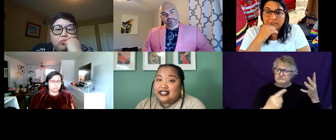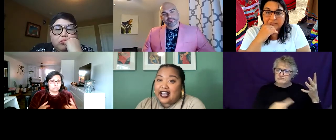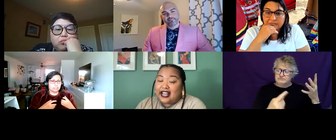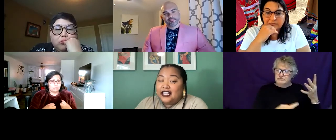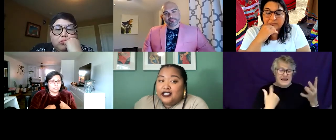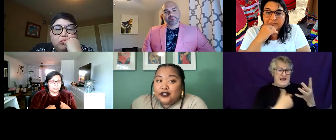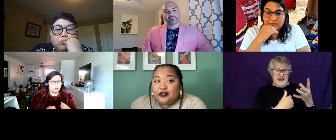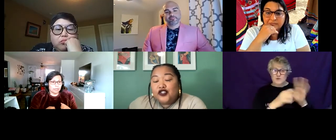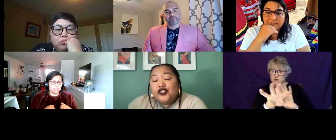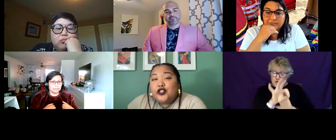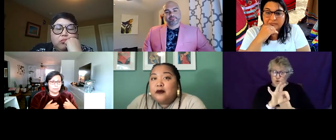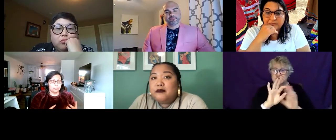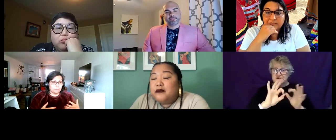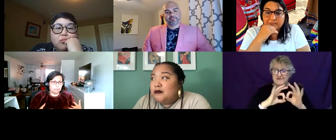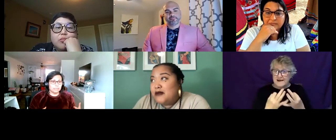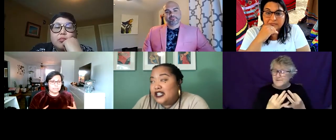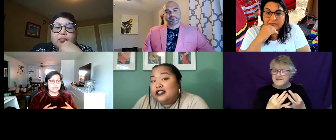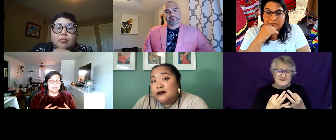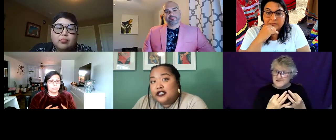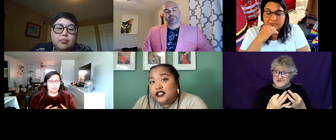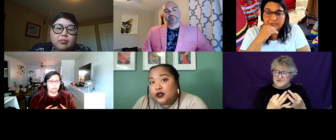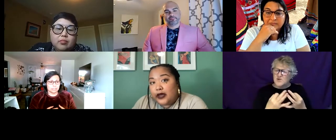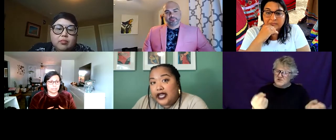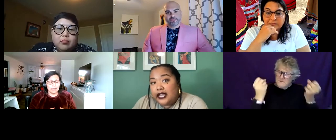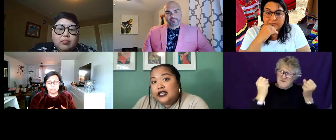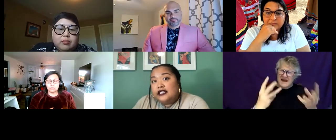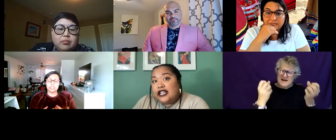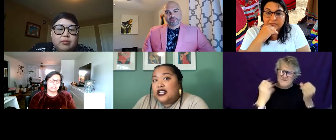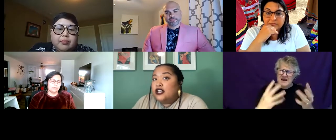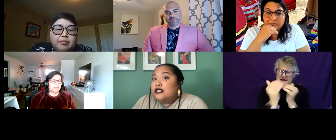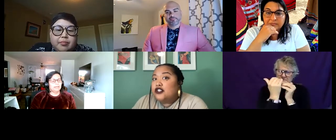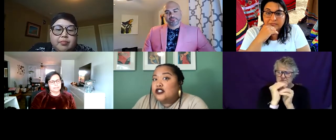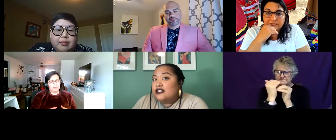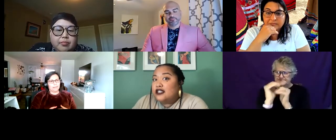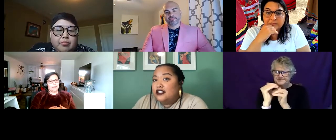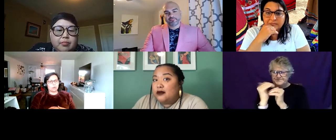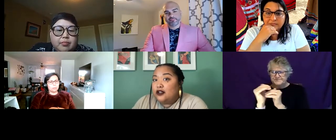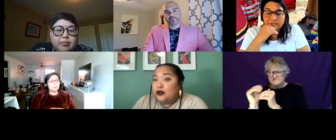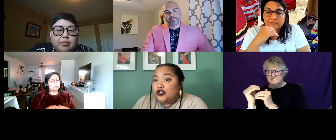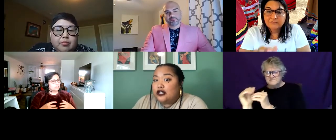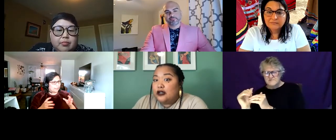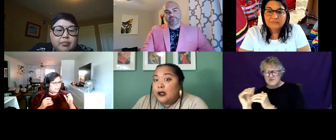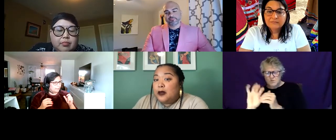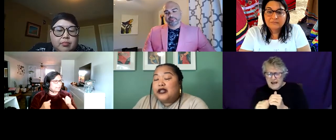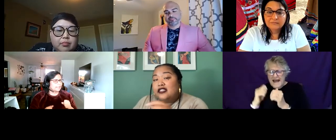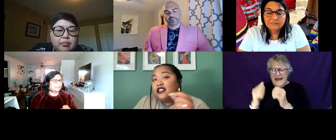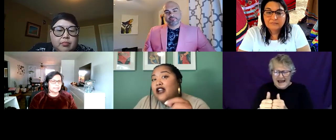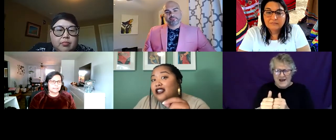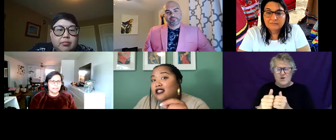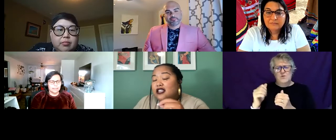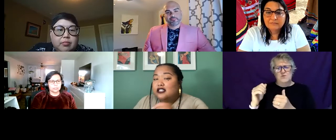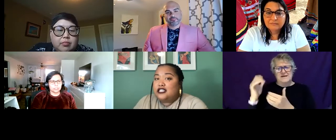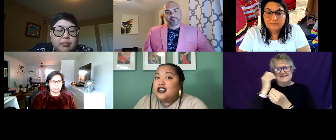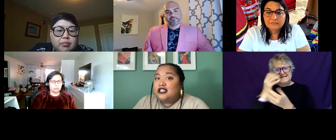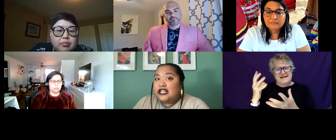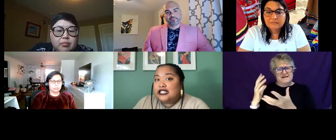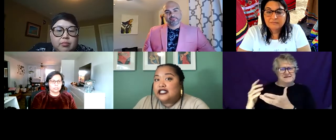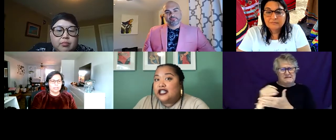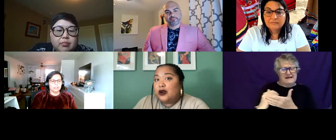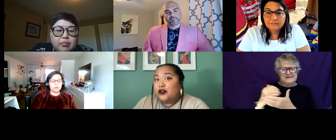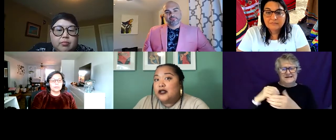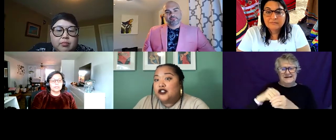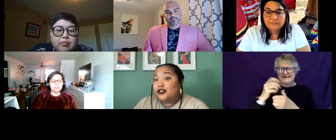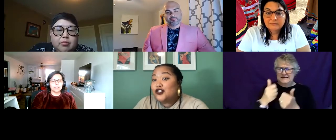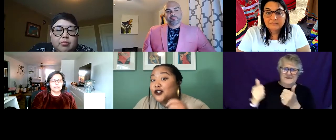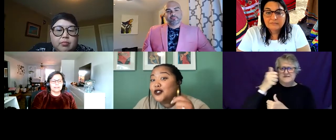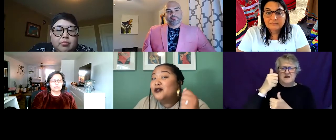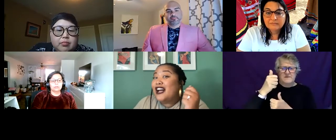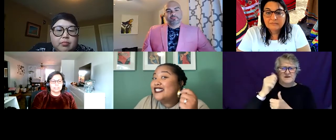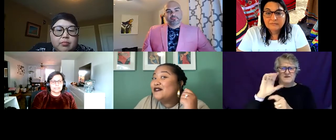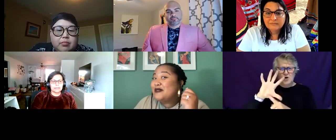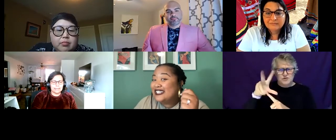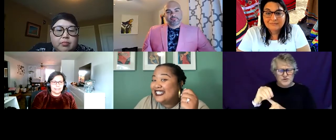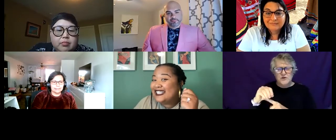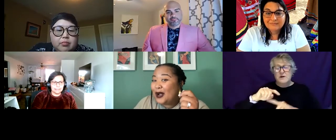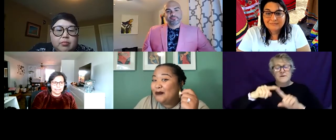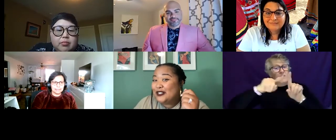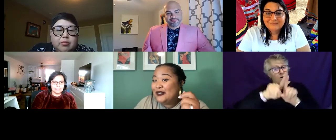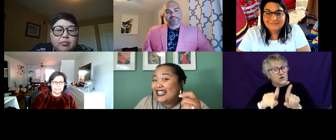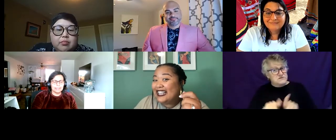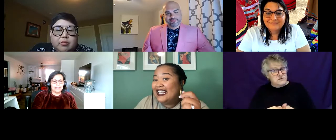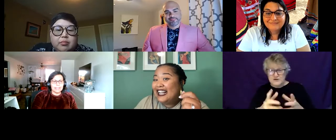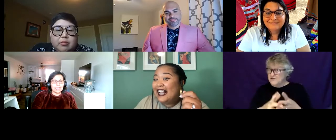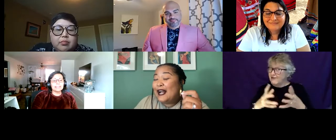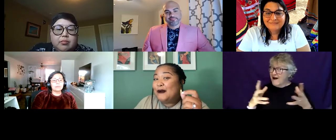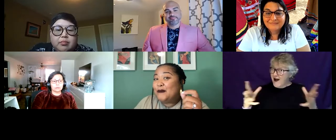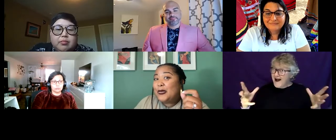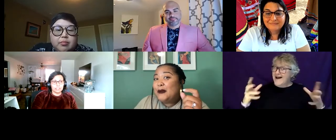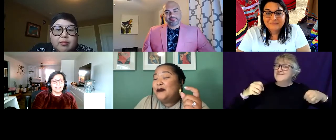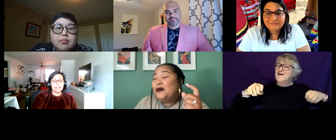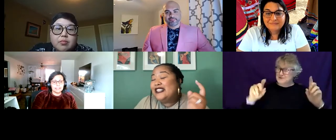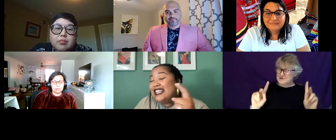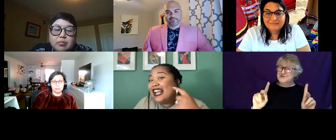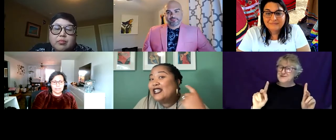families, things like that. So there's just some many limits to the way data and research is done in dominant culture, but I think if anything the Decolonizing Data Work group has shown, there's also lots of abundance and opportunity.